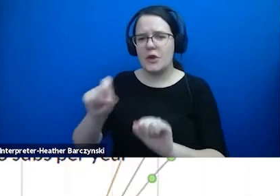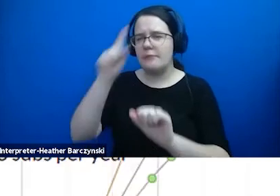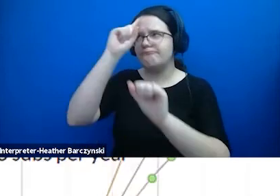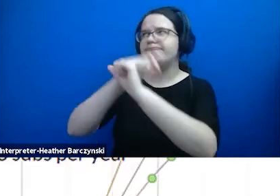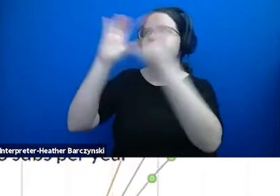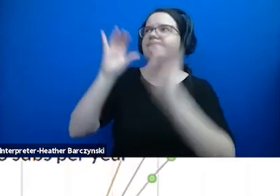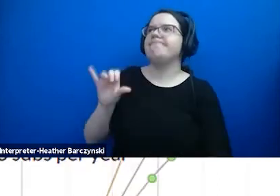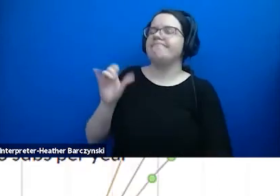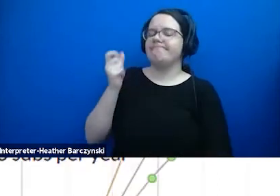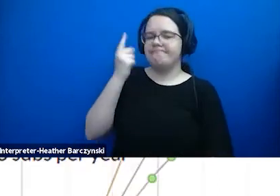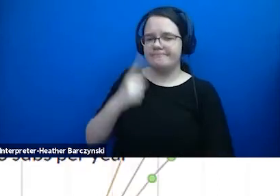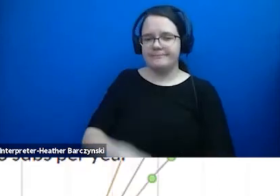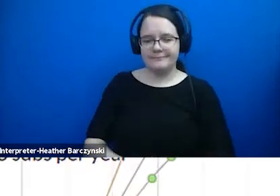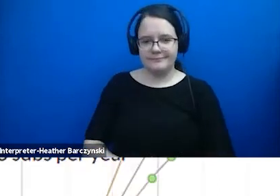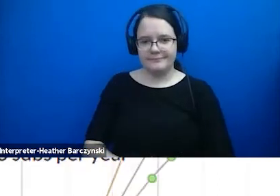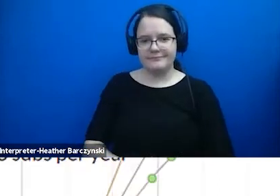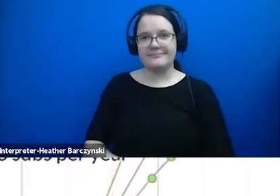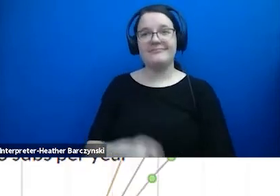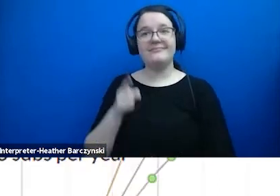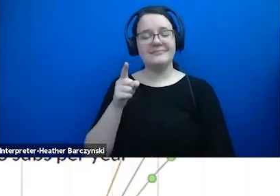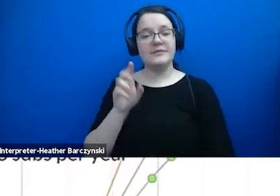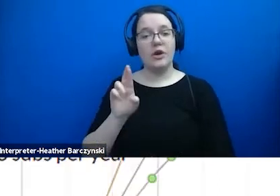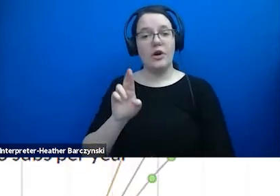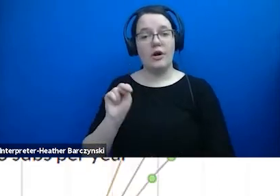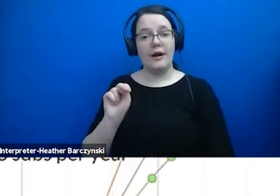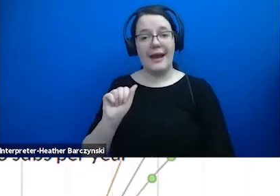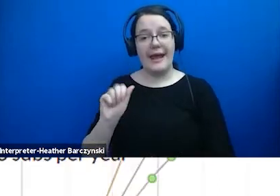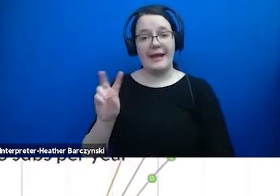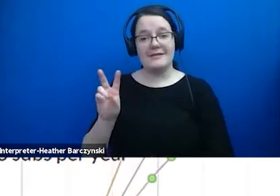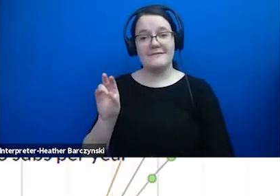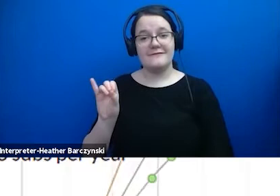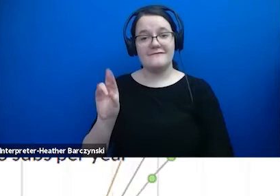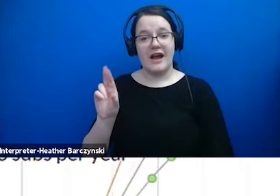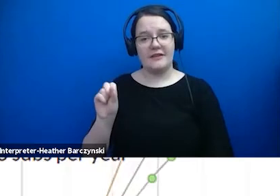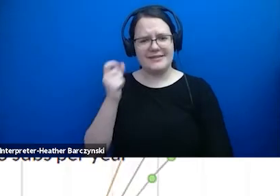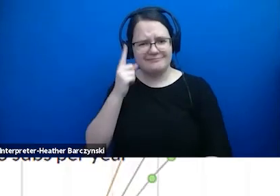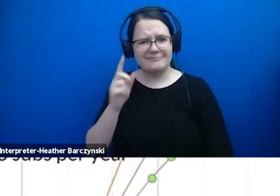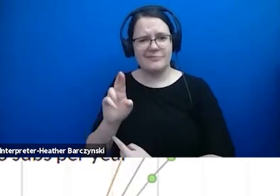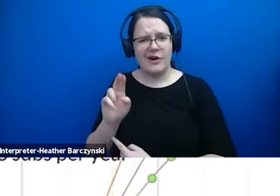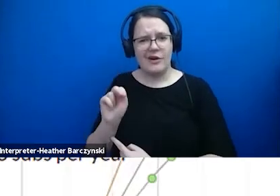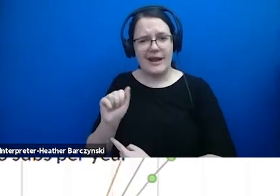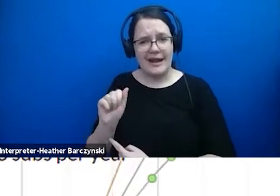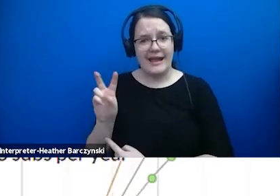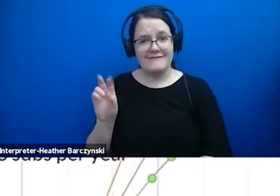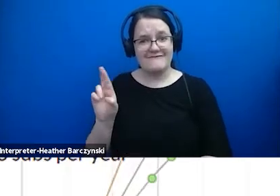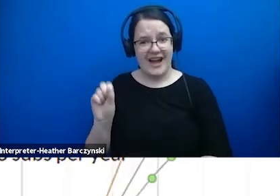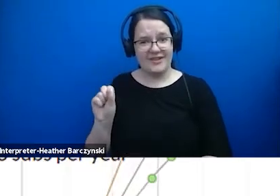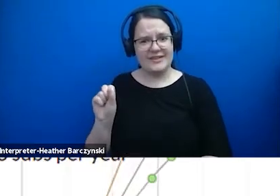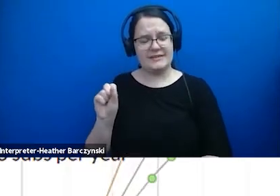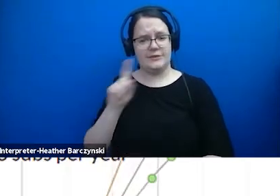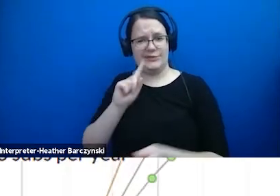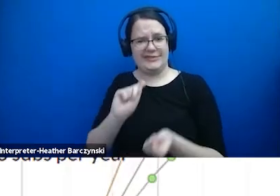and these are rna viruses and all rna viruses mutate rather rapidly it's just what they do